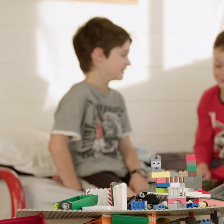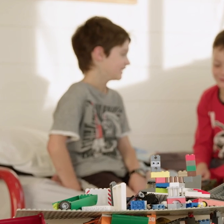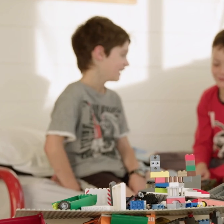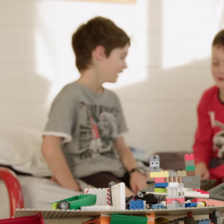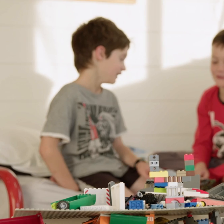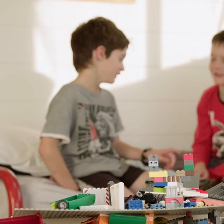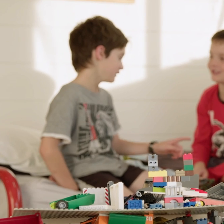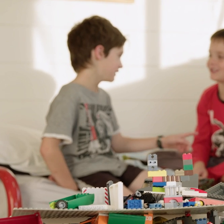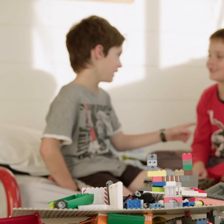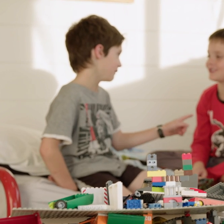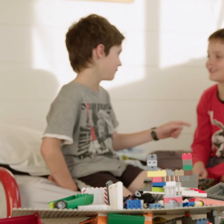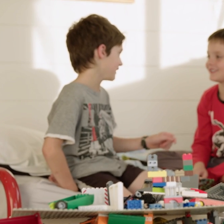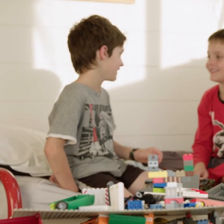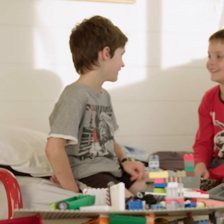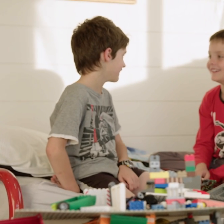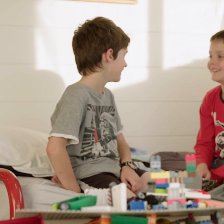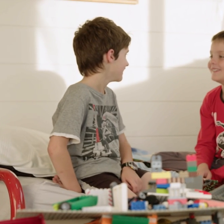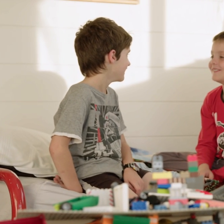It's made a big difference in his life.